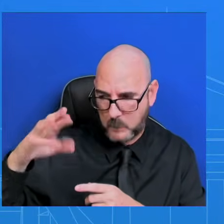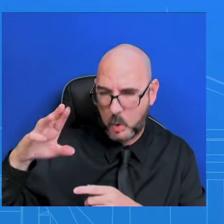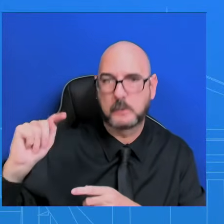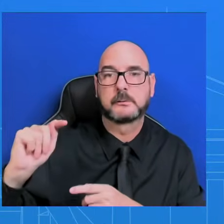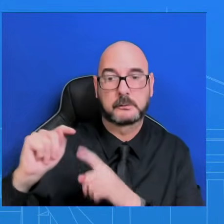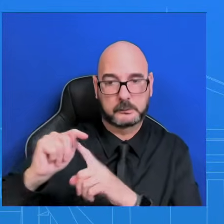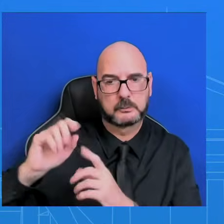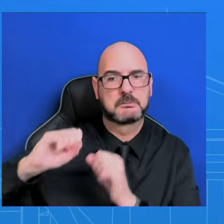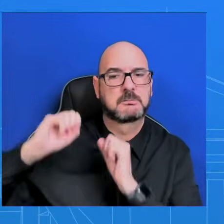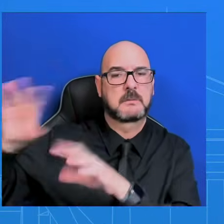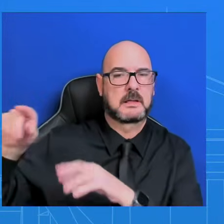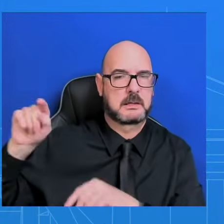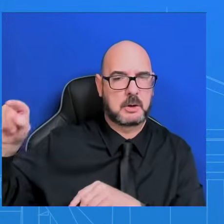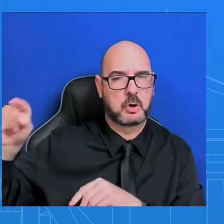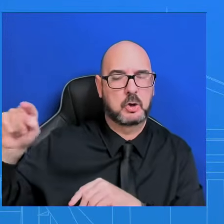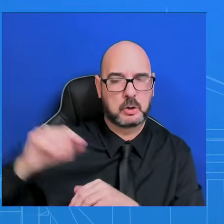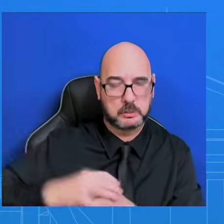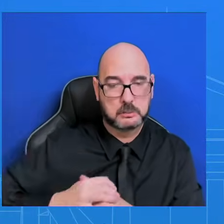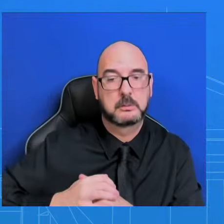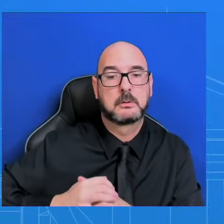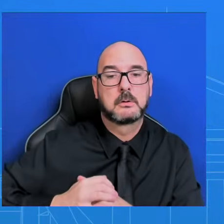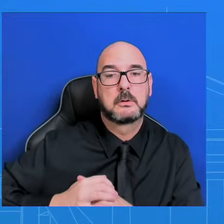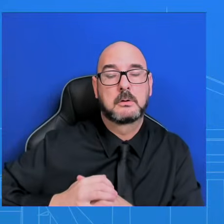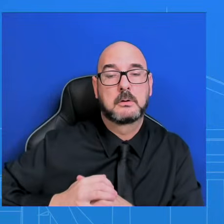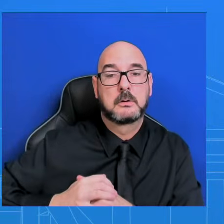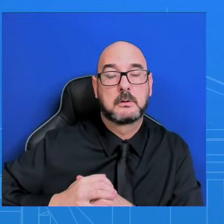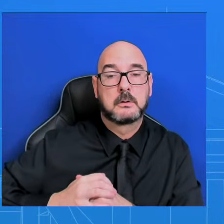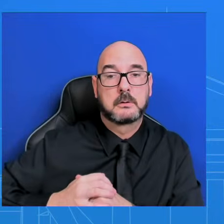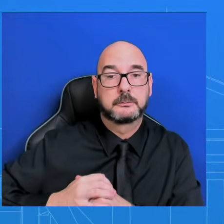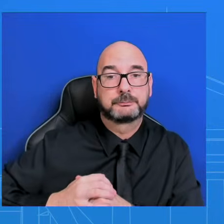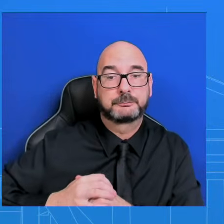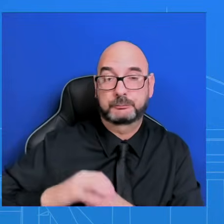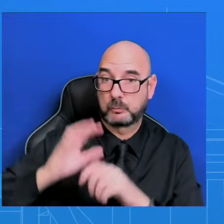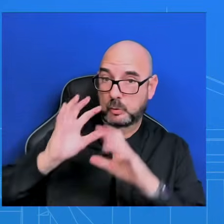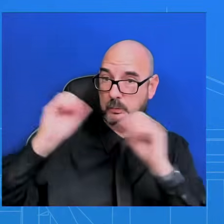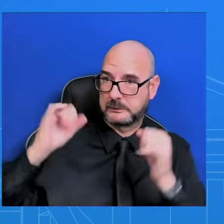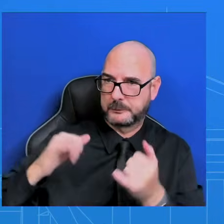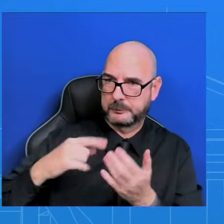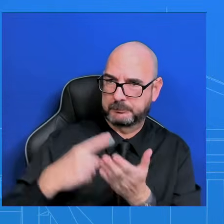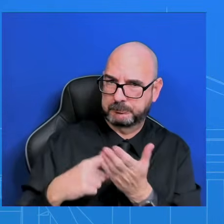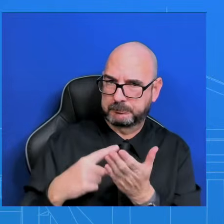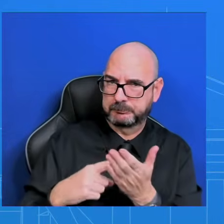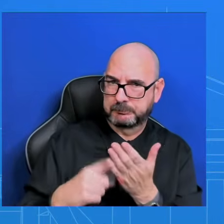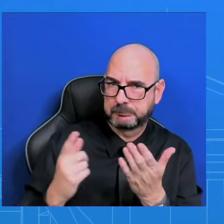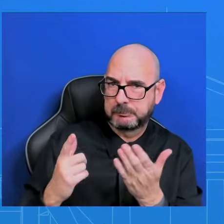The President also discussed recent progress in ensuring the Palestinian Authority's revenues are available to pay salaries,